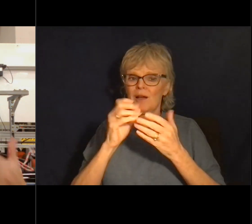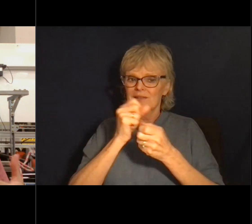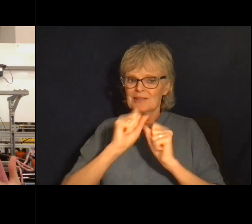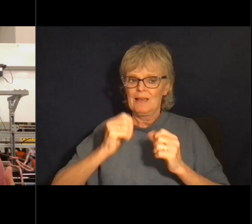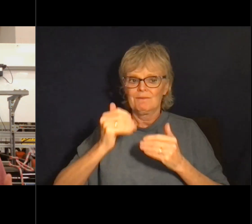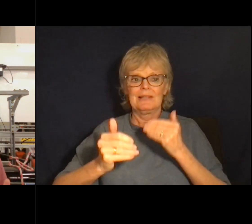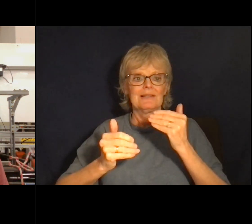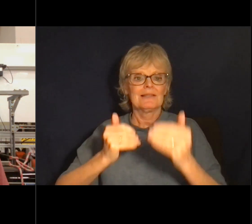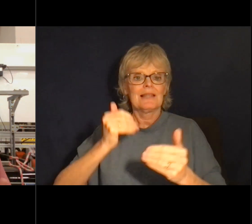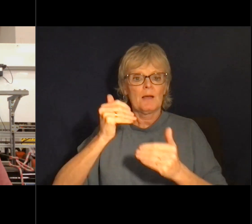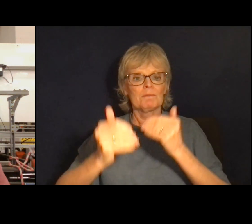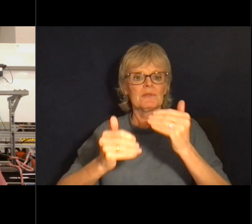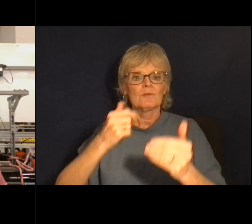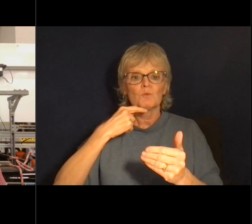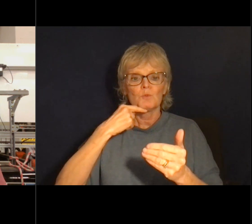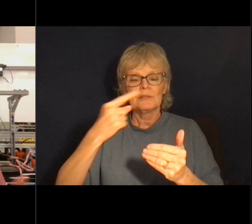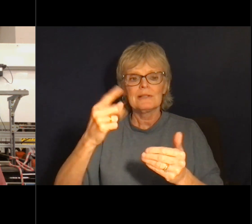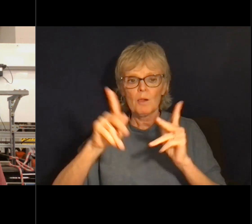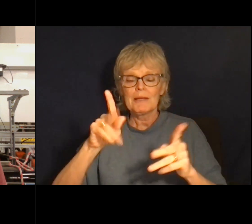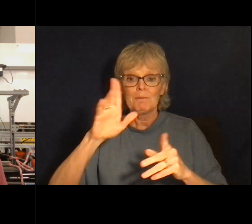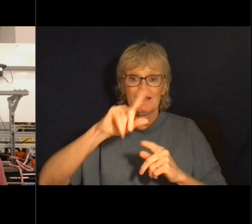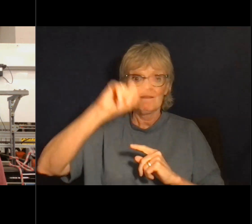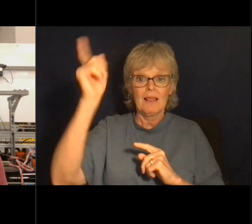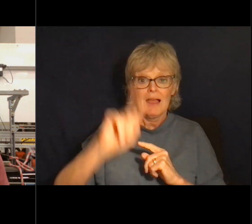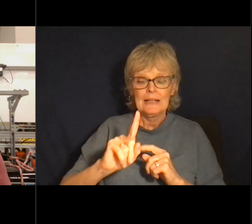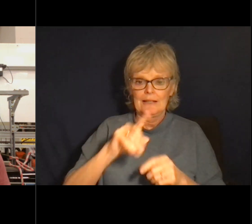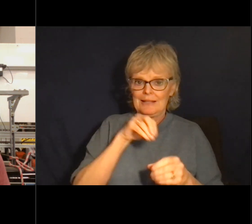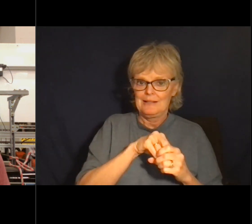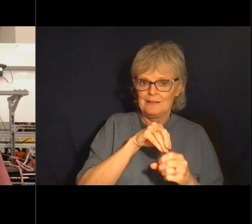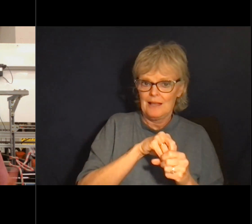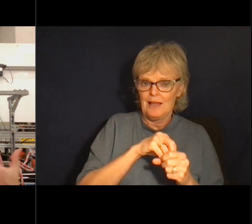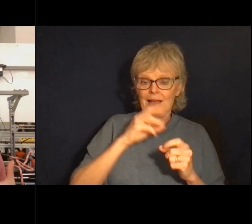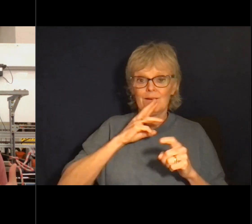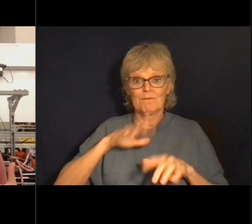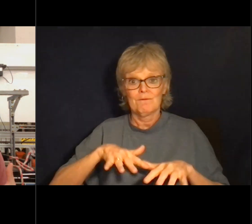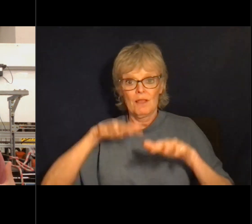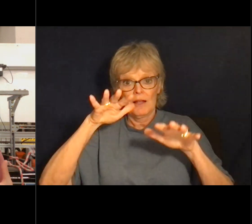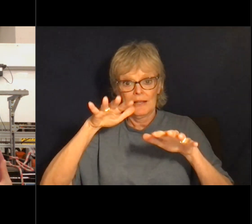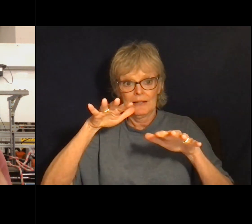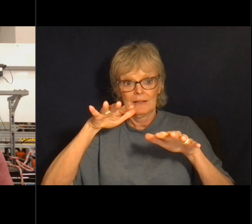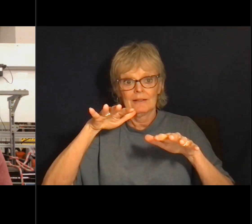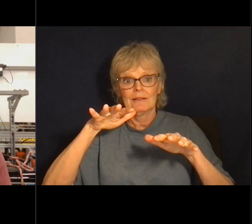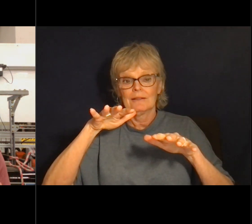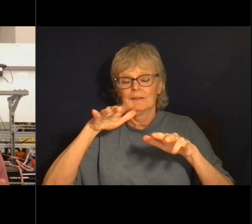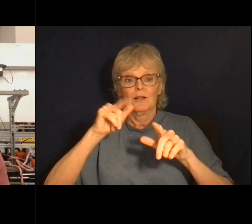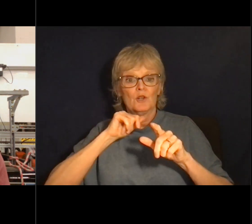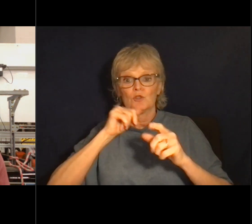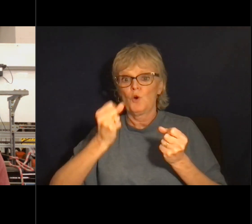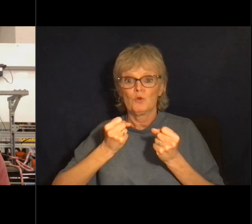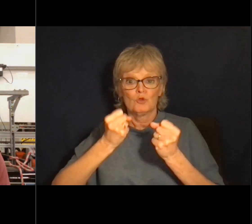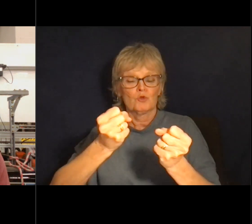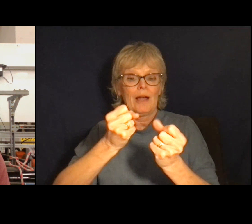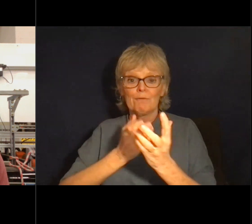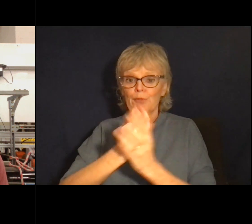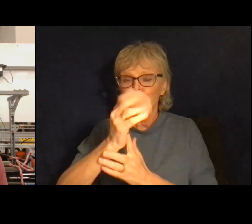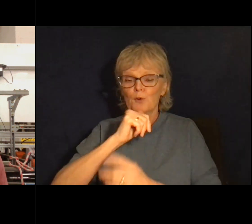we try to tell people to take, like if it's lightning, go inside, you know, if it's flooding, obviously turn around. Don't drive through it or walk through it, things like that.